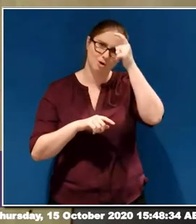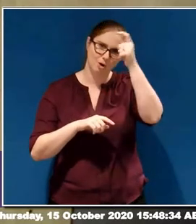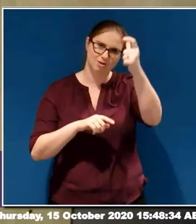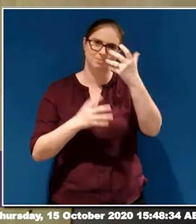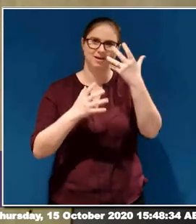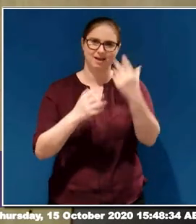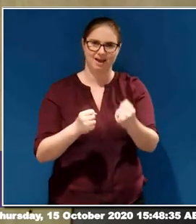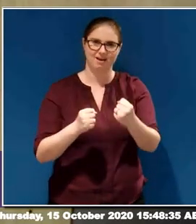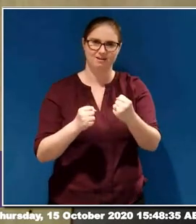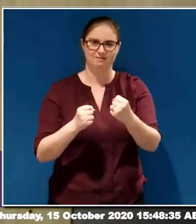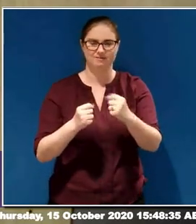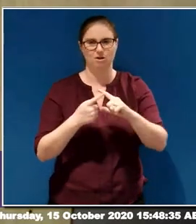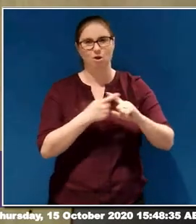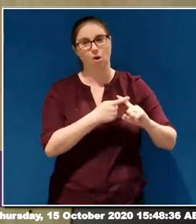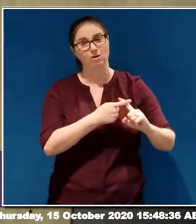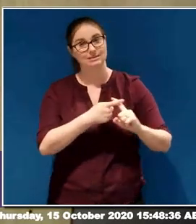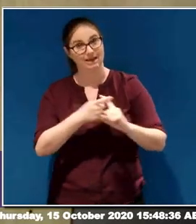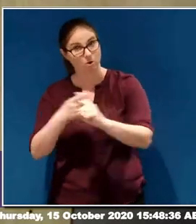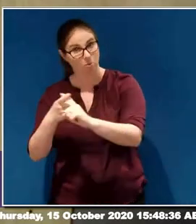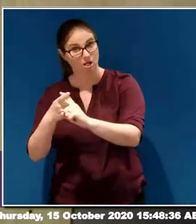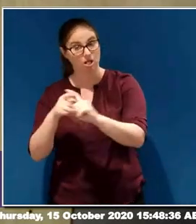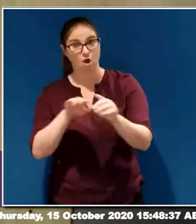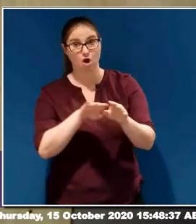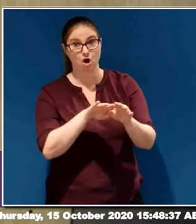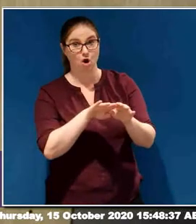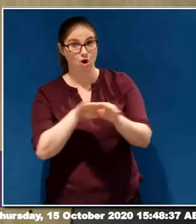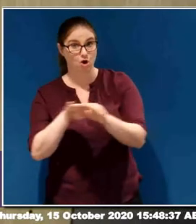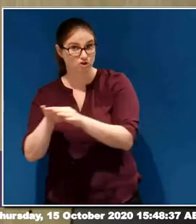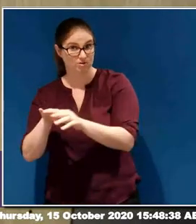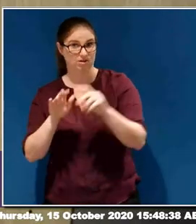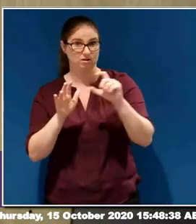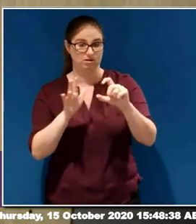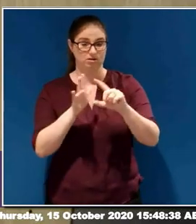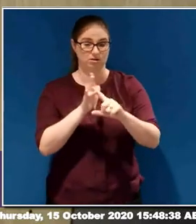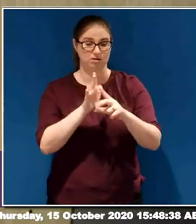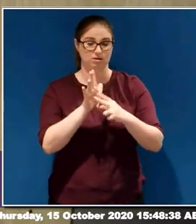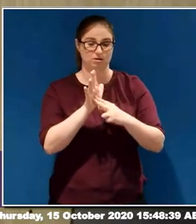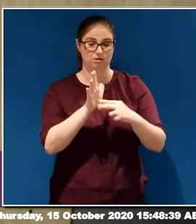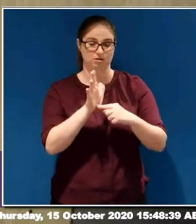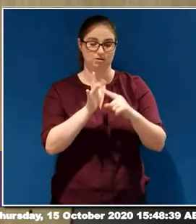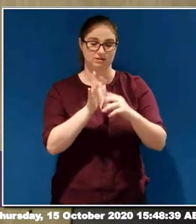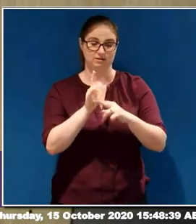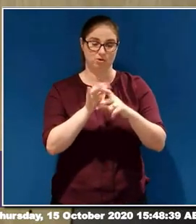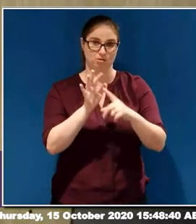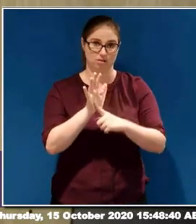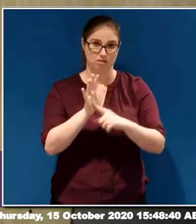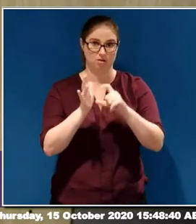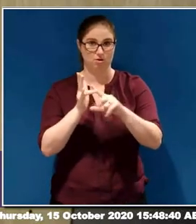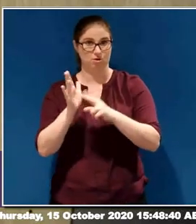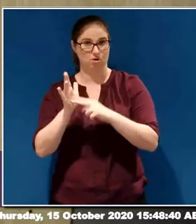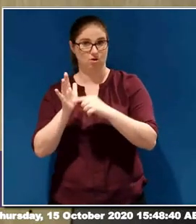OK, so the cumulative part I think is fairly instructive, but it's where